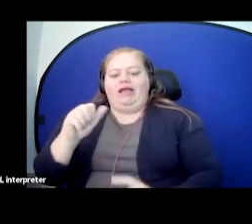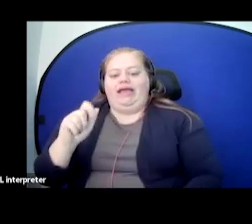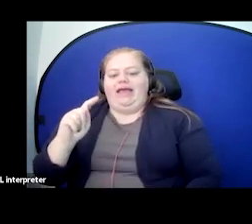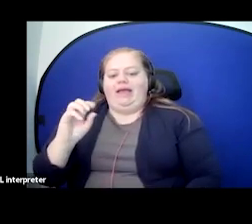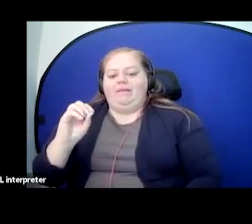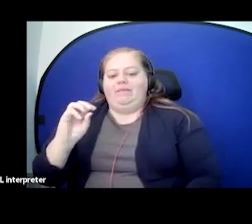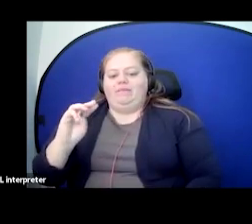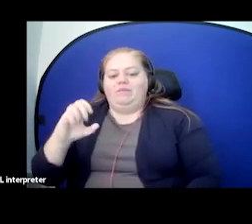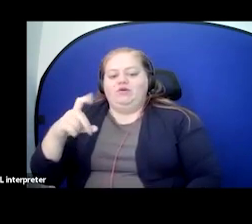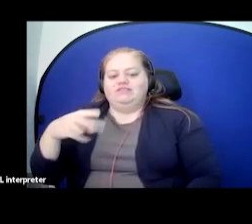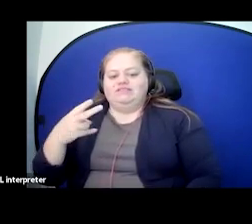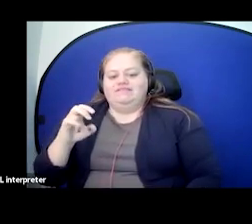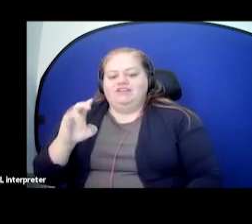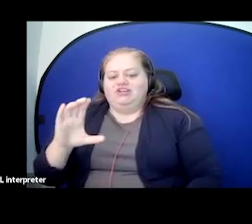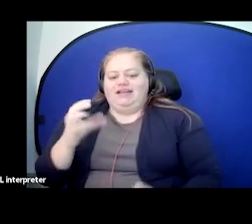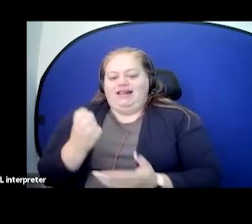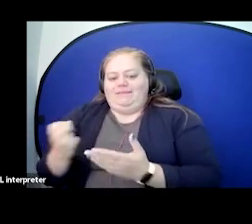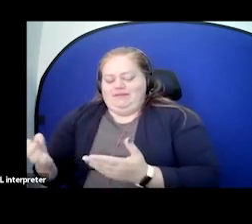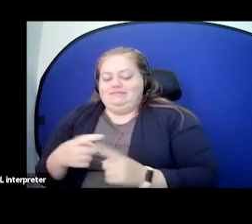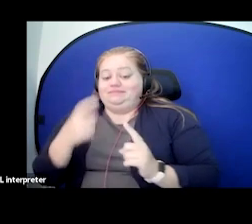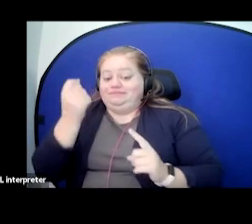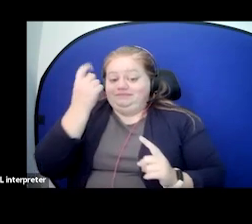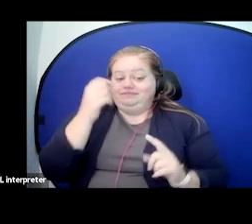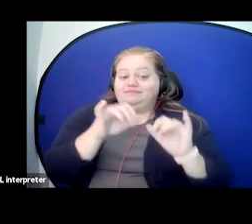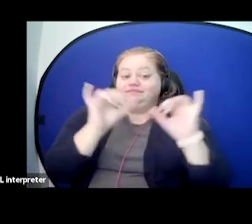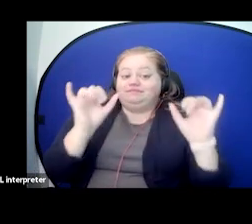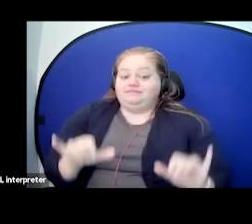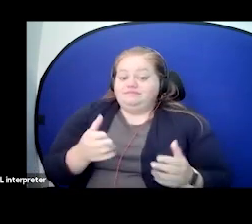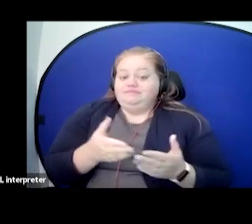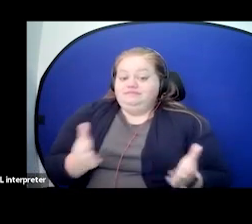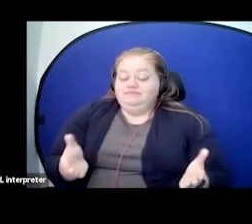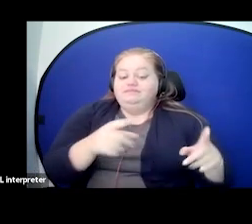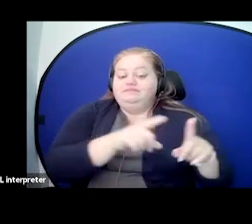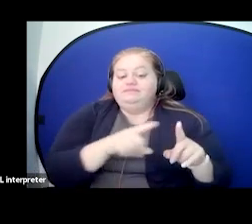However, because of its understanding of system dynamics, it also gave--